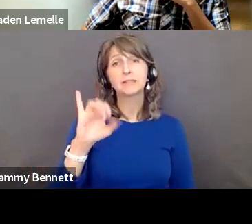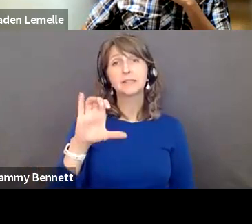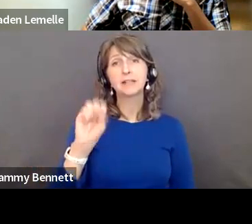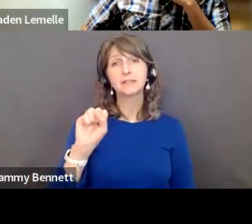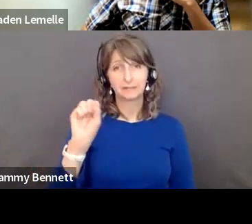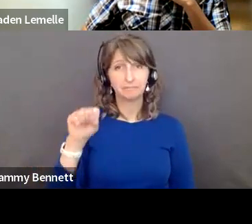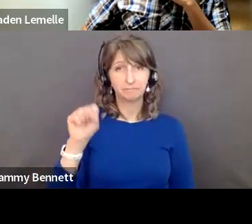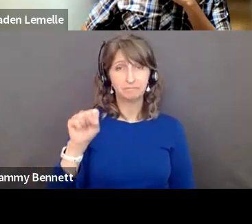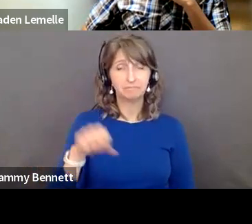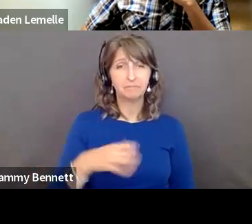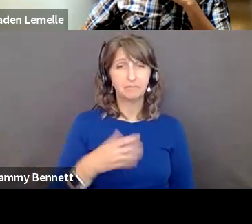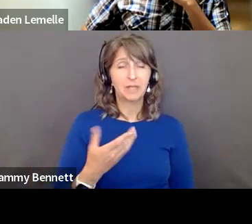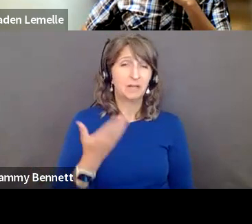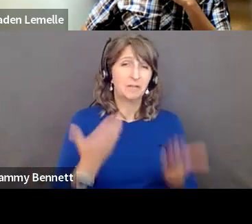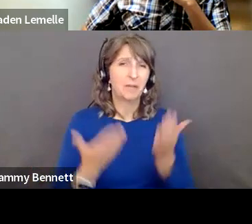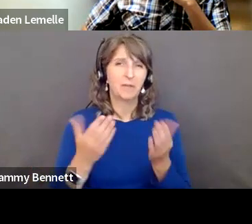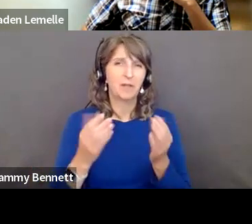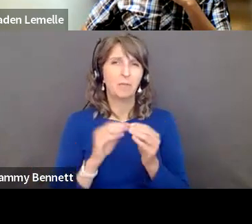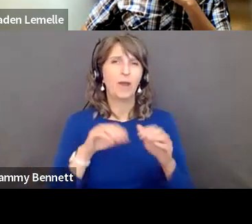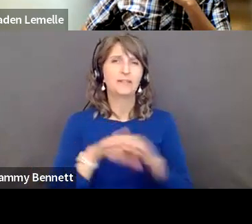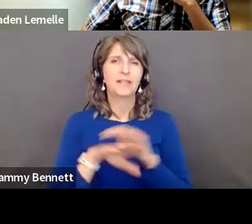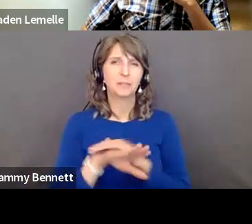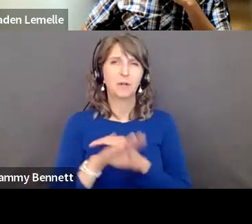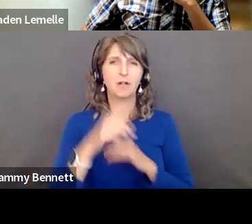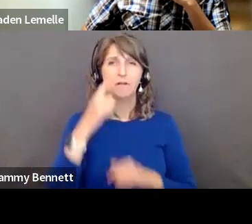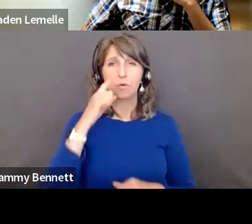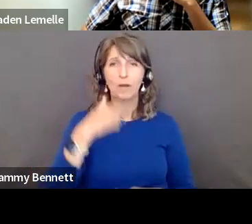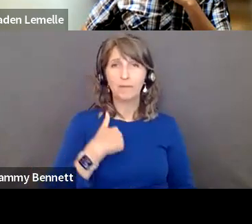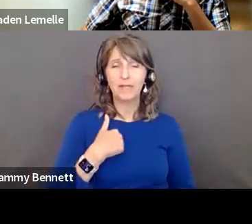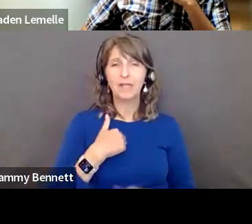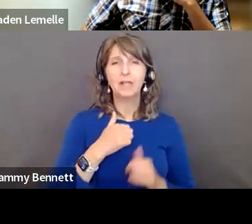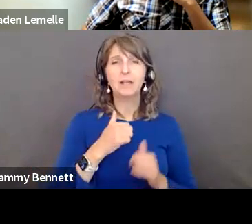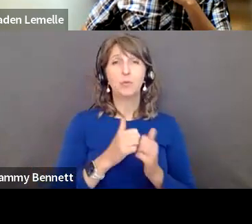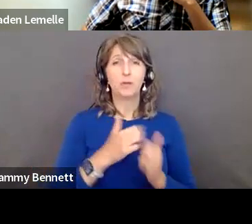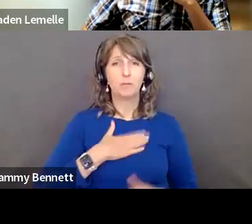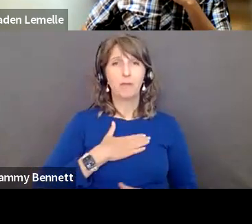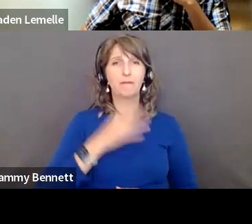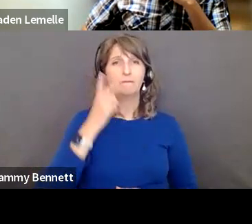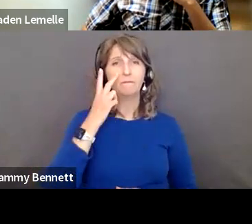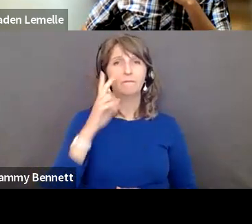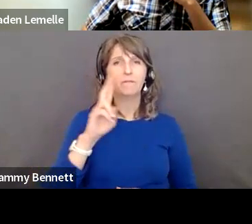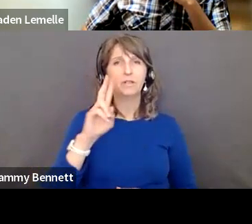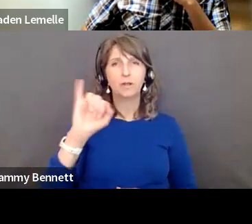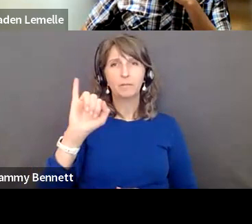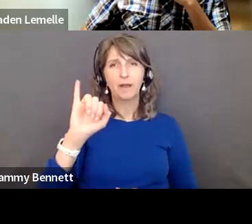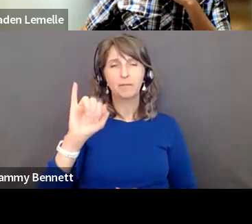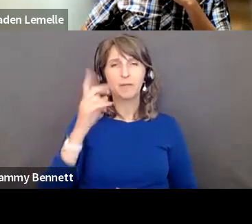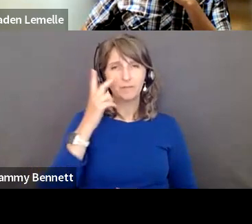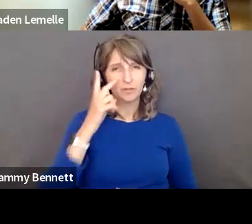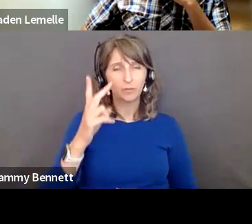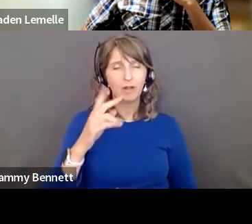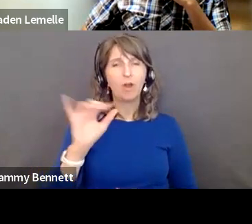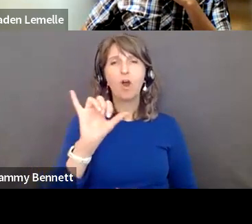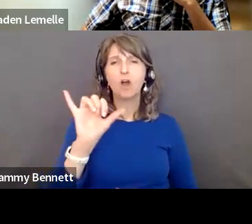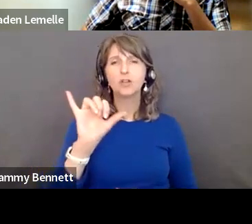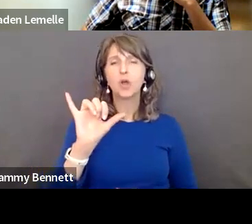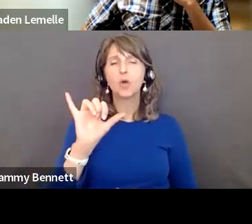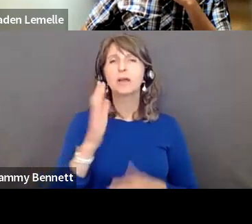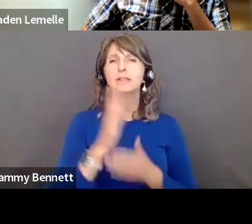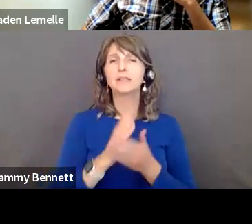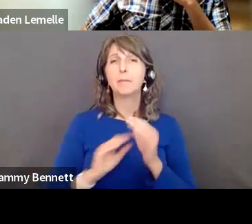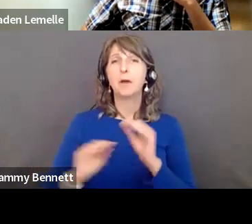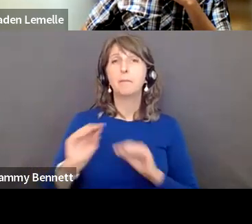Would probably be more accessible to not only my visual impairment but also the mobility issues that I have because of my pots.